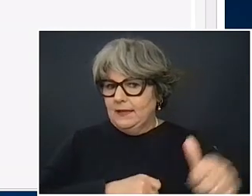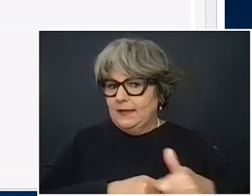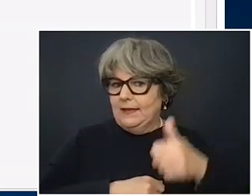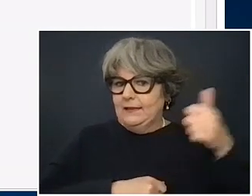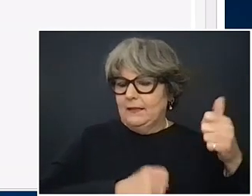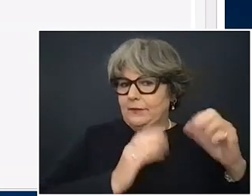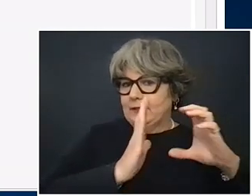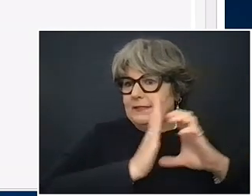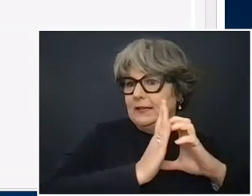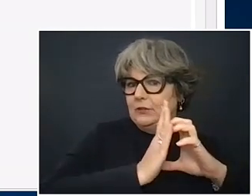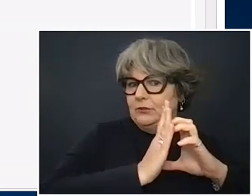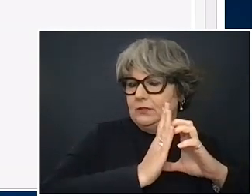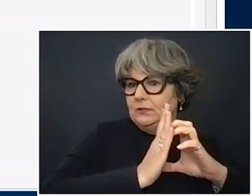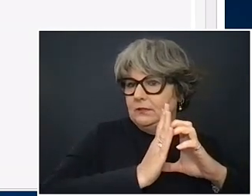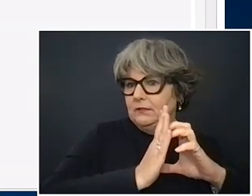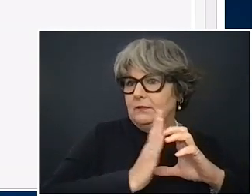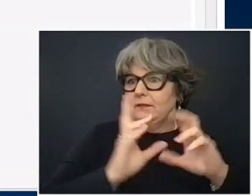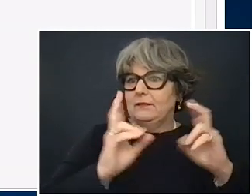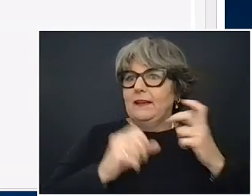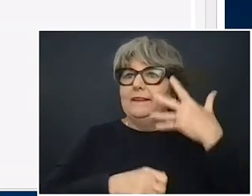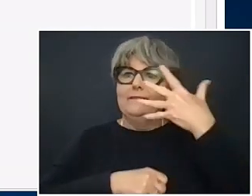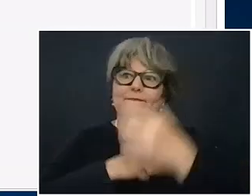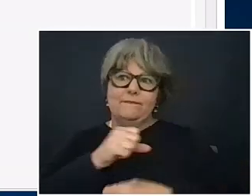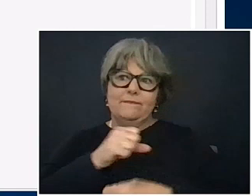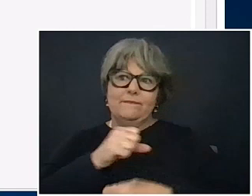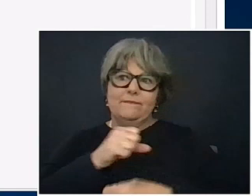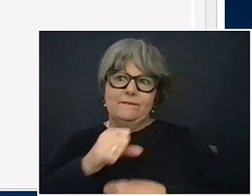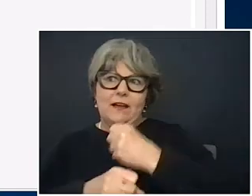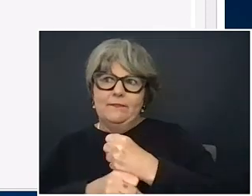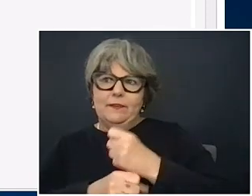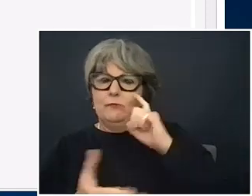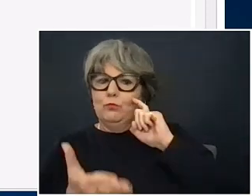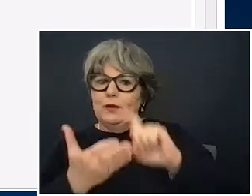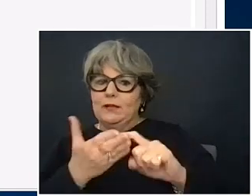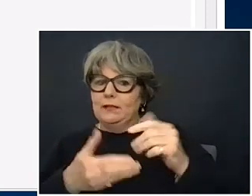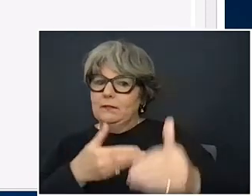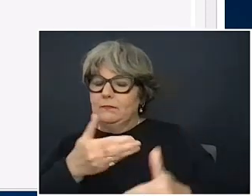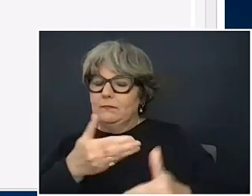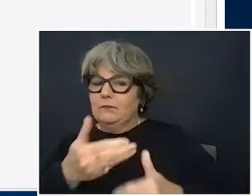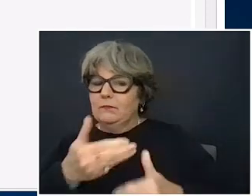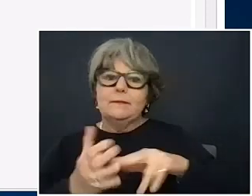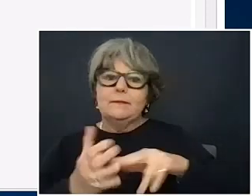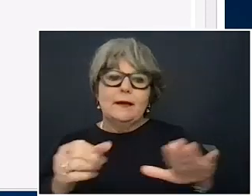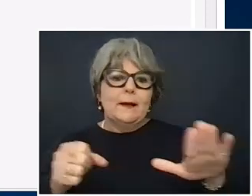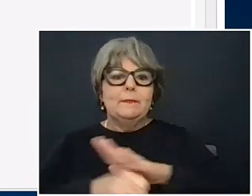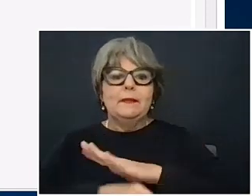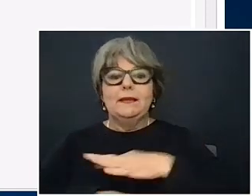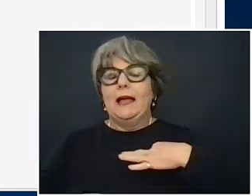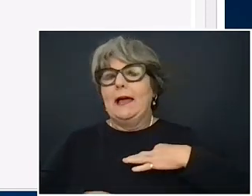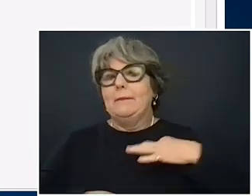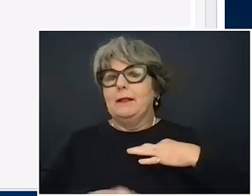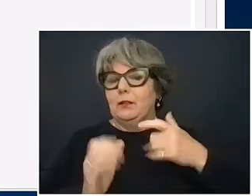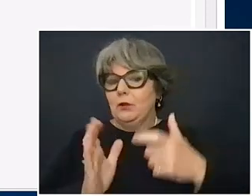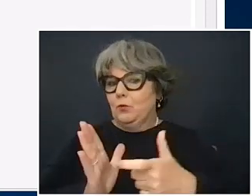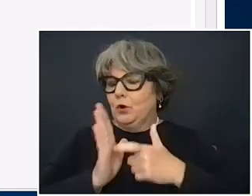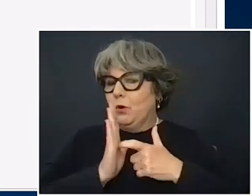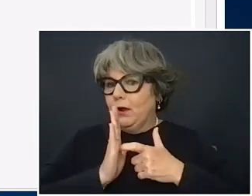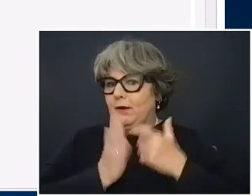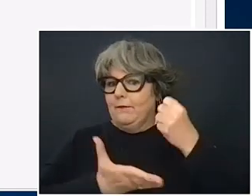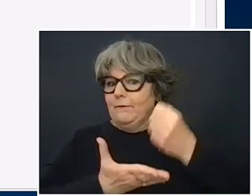of a five-year rerecognition process. So does that mean this complete application is only required for accreditors once every 15 years?